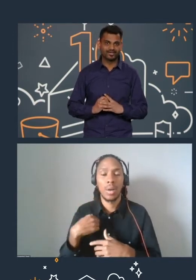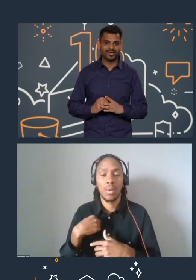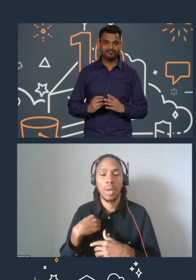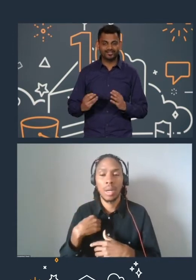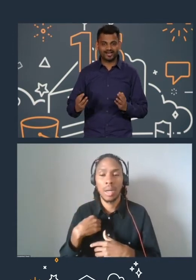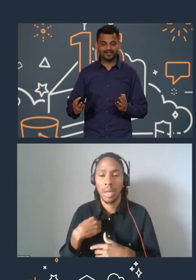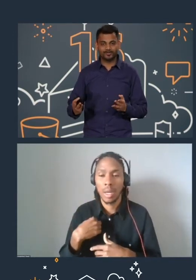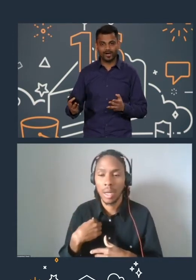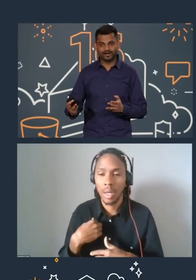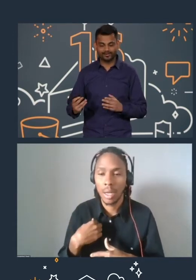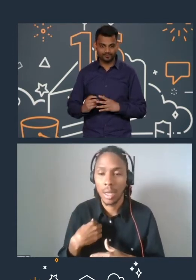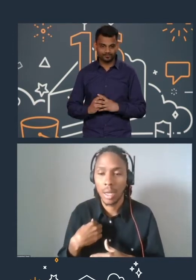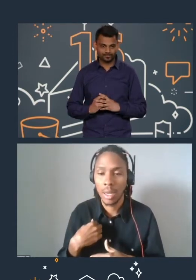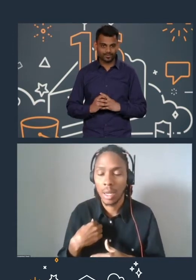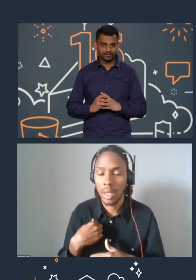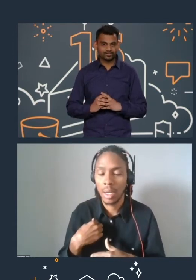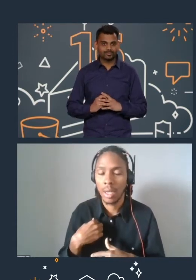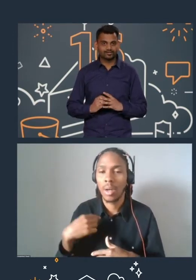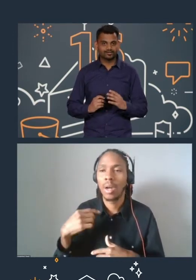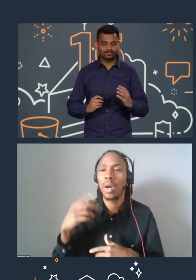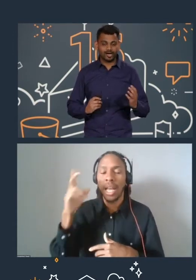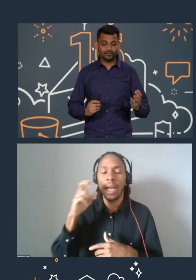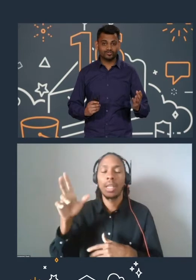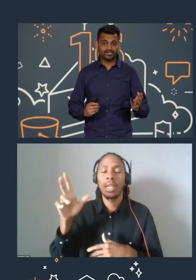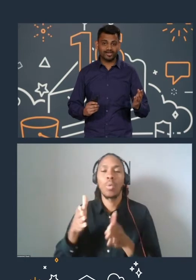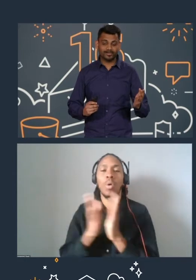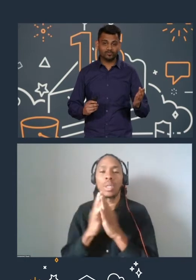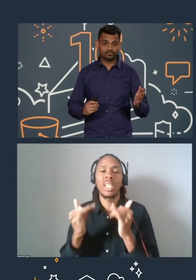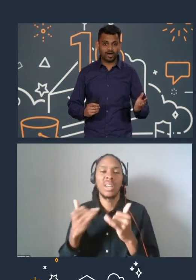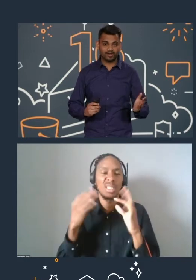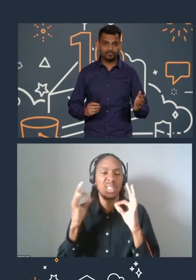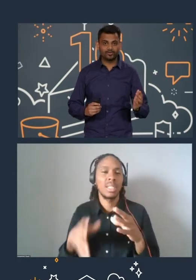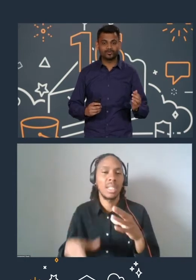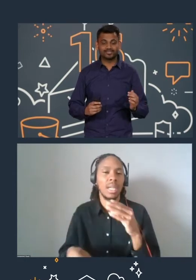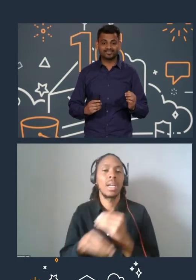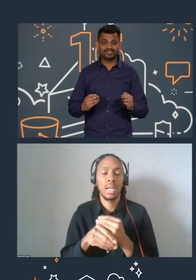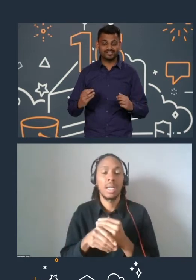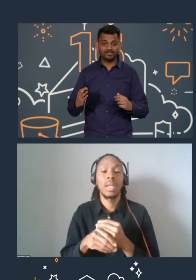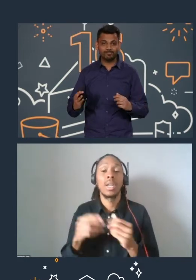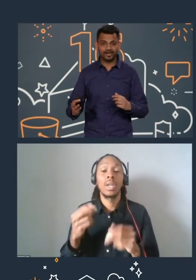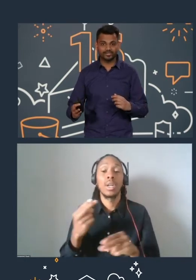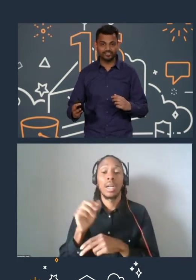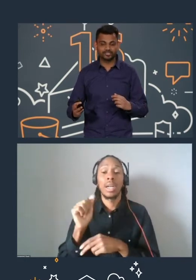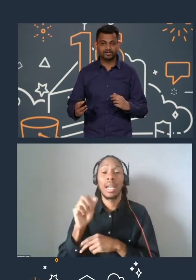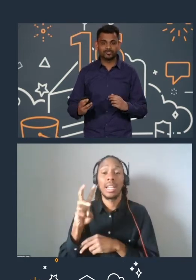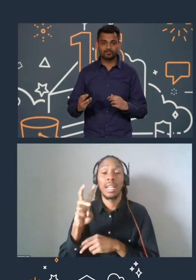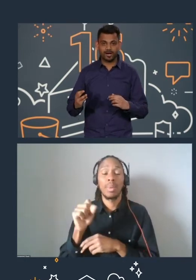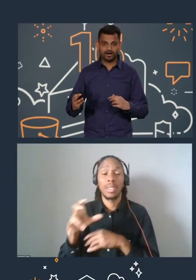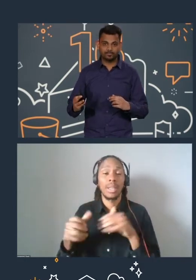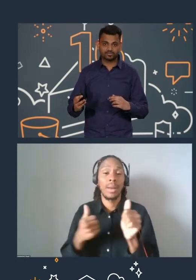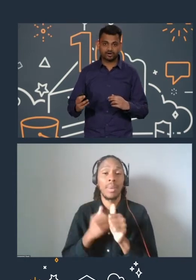and we decided to add it. Now, using AWS Backup, you can centrally manage your backups